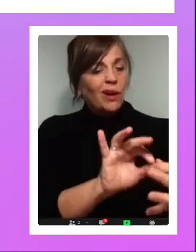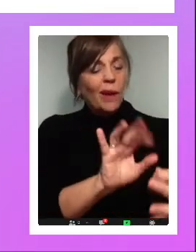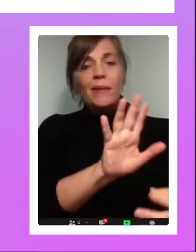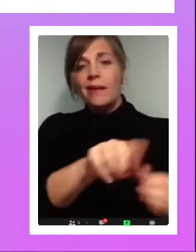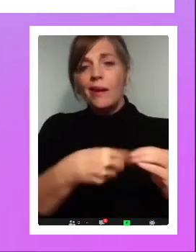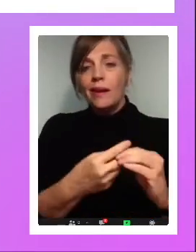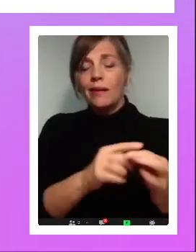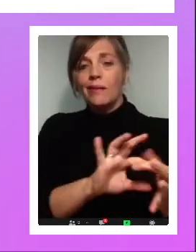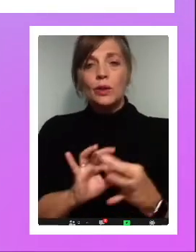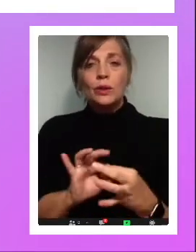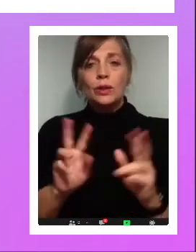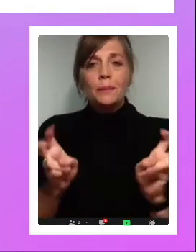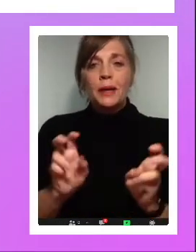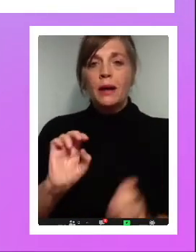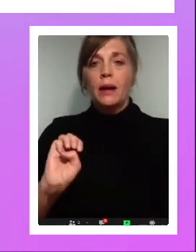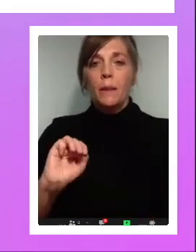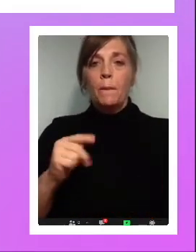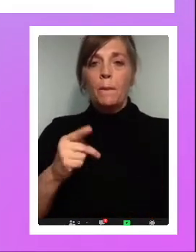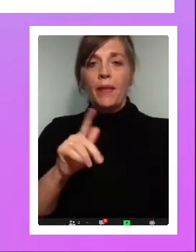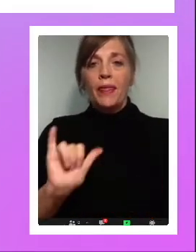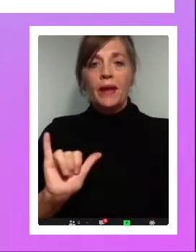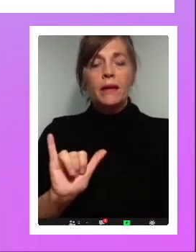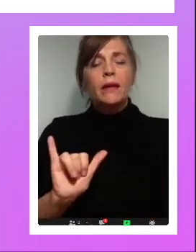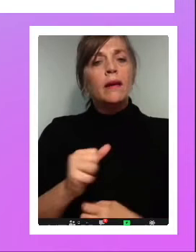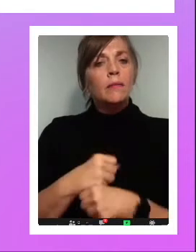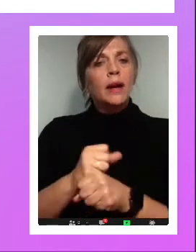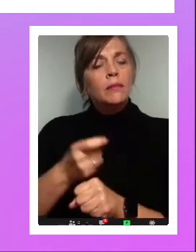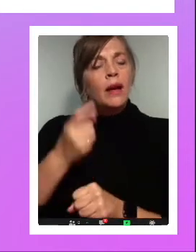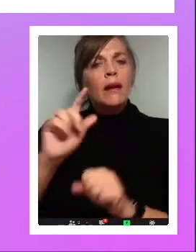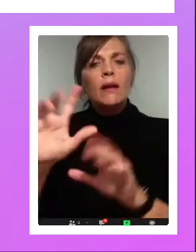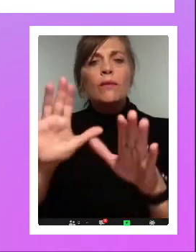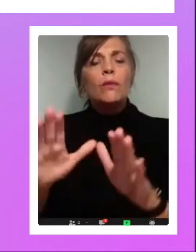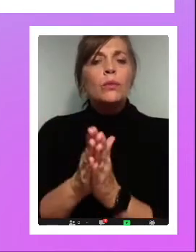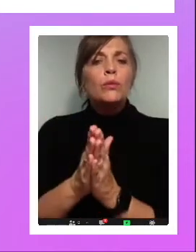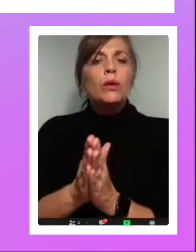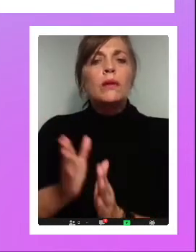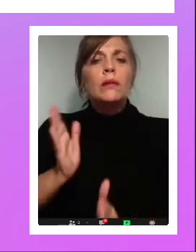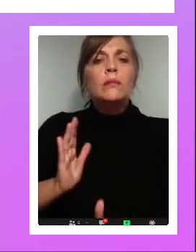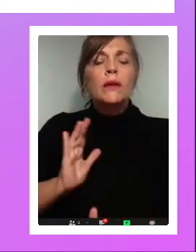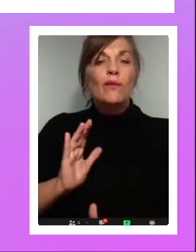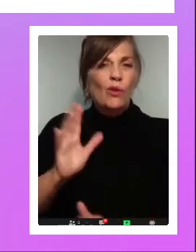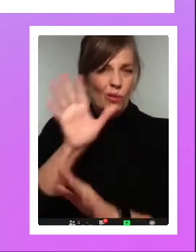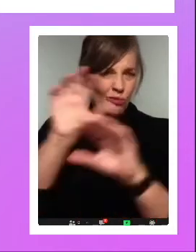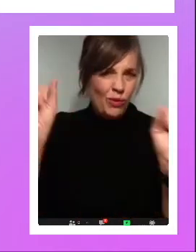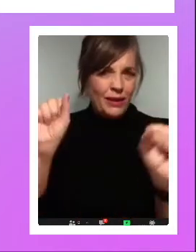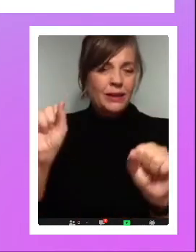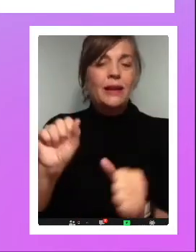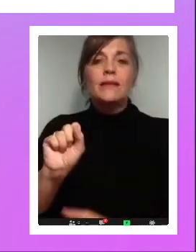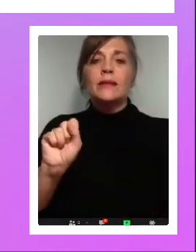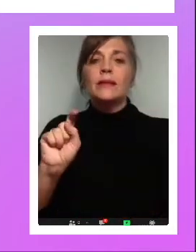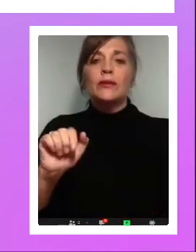that it turns out that John Hennessy is the former president of Stanford University he's a dear friend